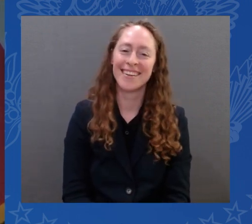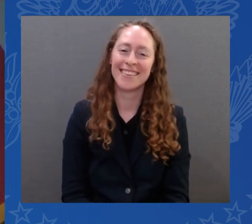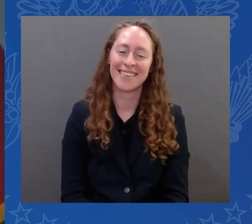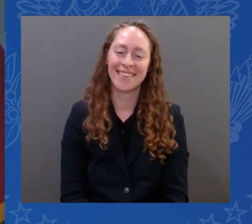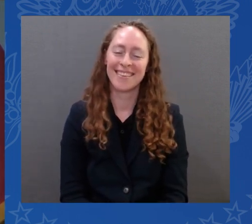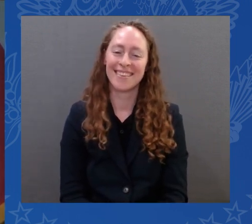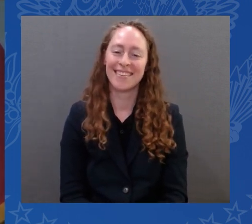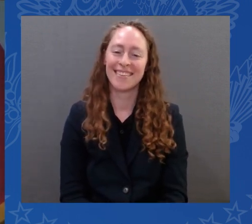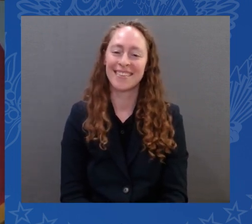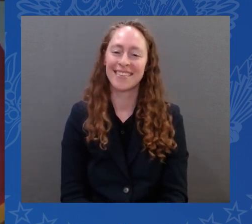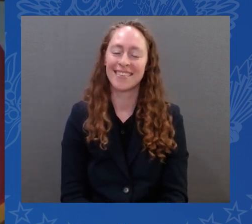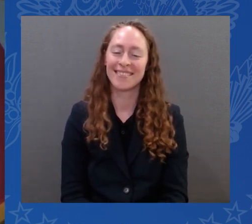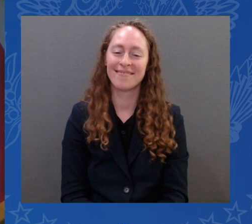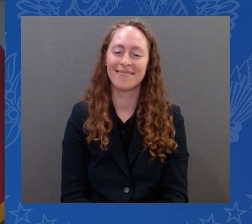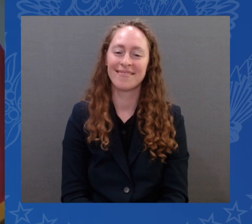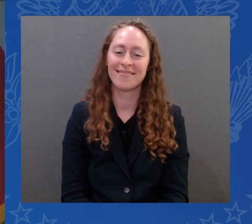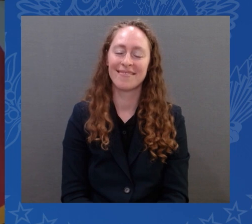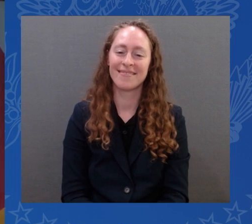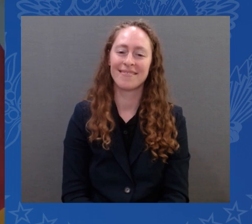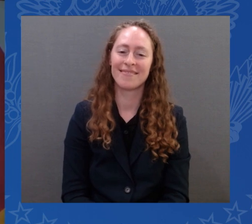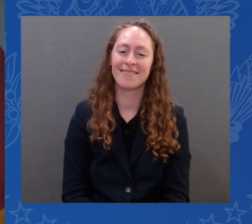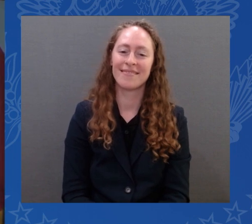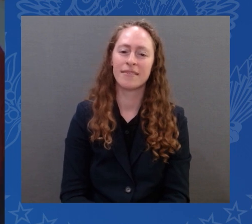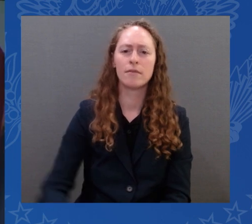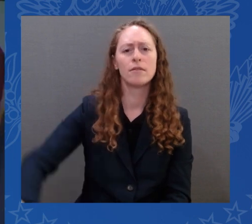Easy word to throw around, but hard to accomplish.